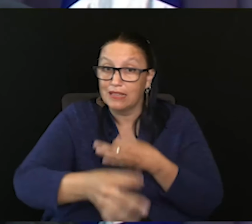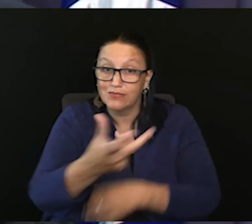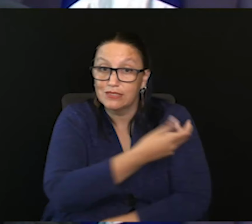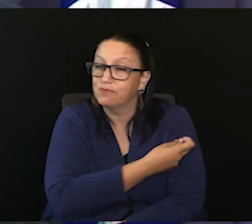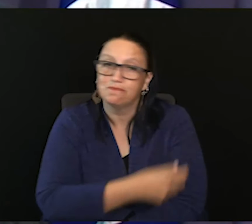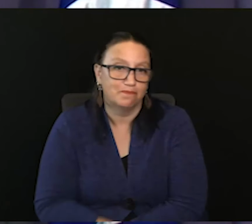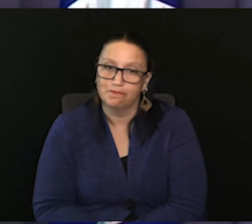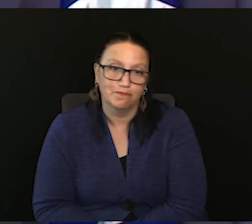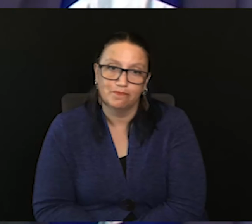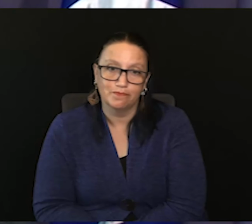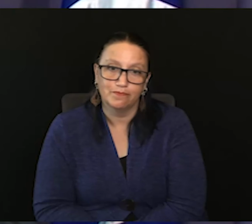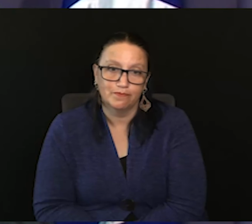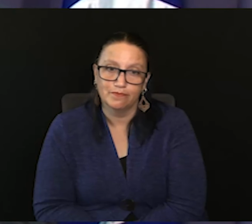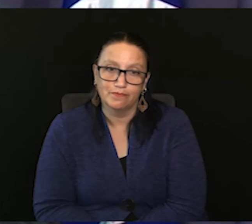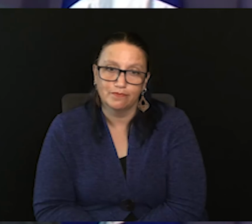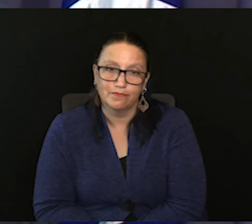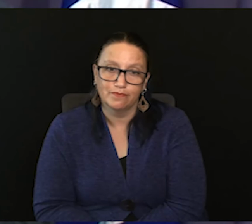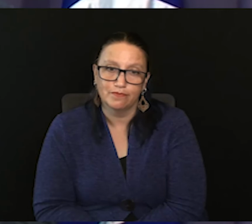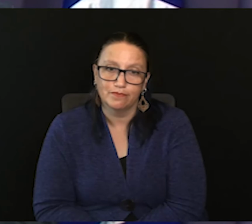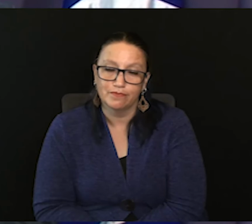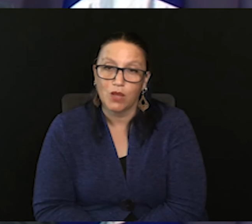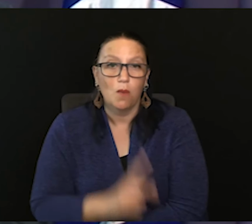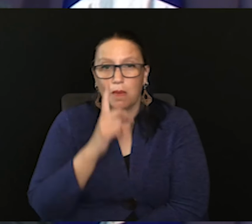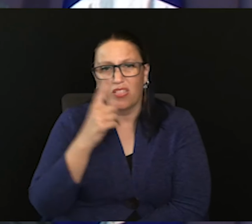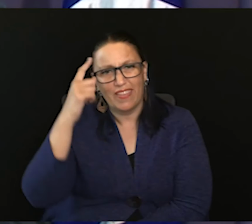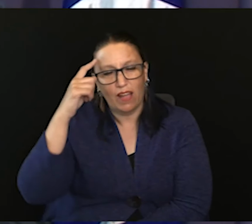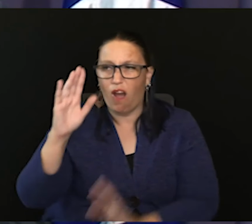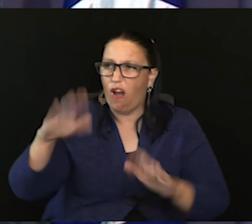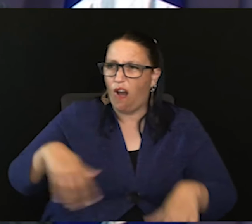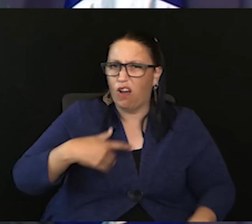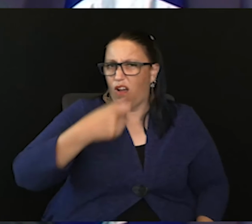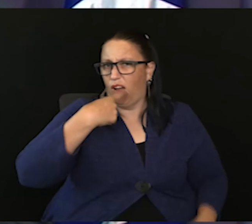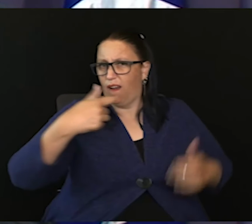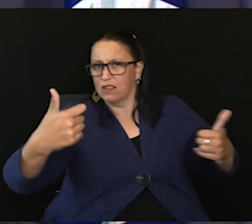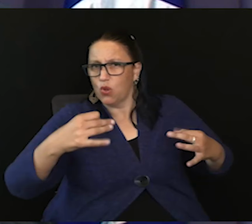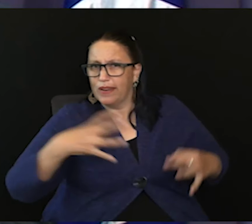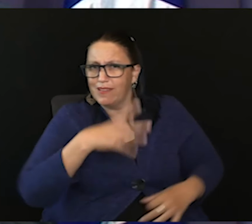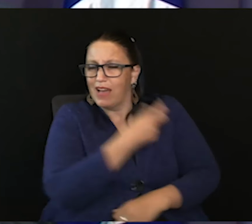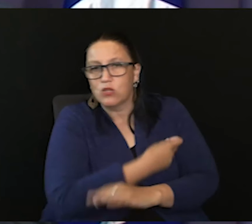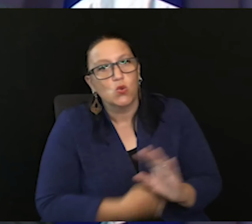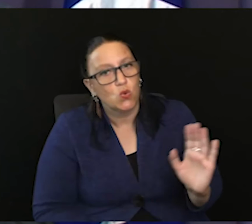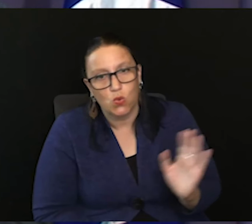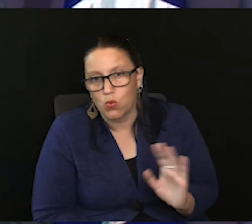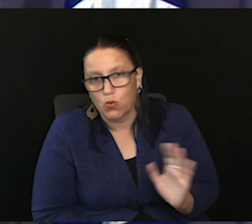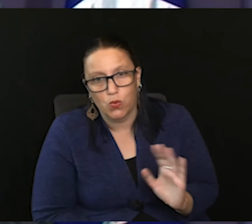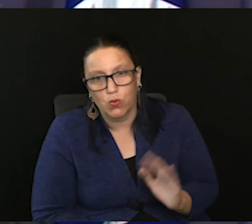we do not want people to feel that if they can pop a pill, they do not need to be vaccinated because for all infectious diseases,